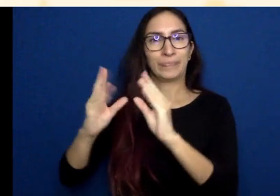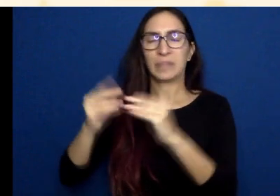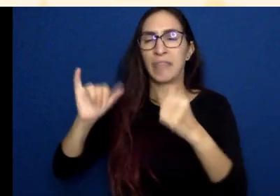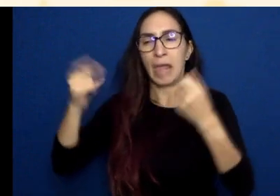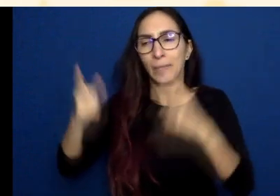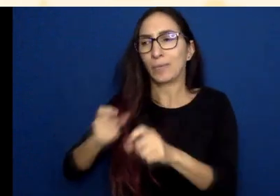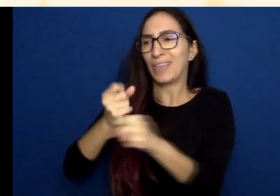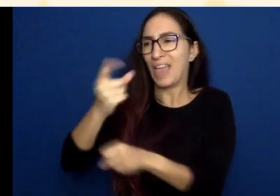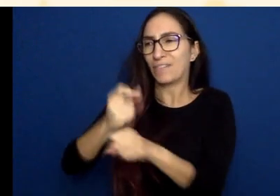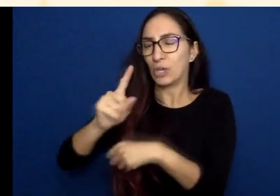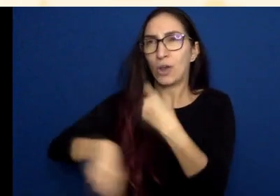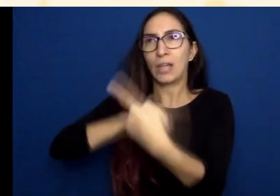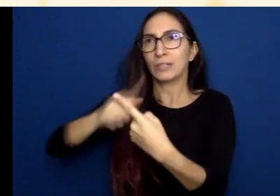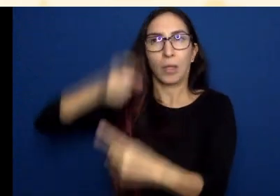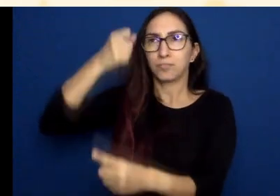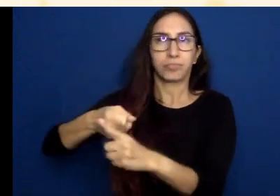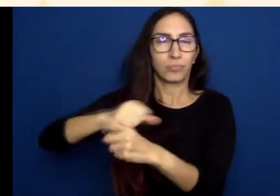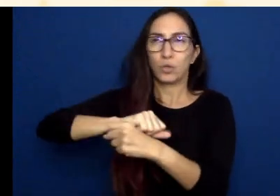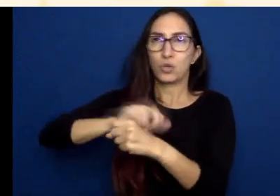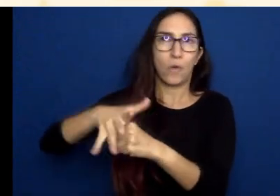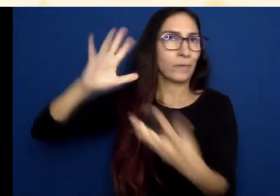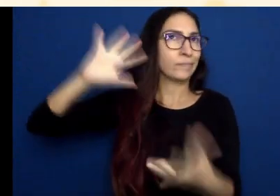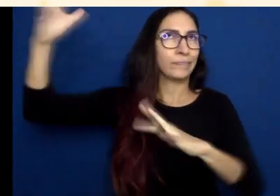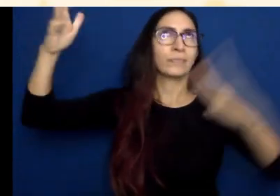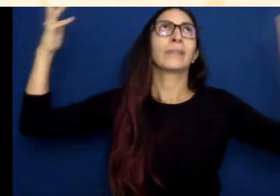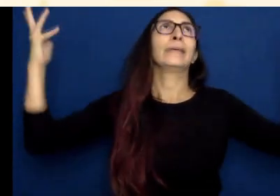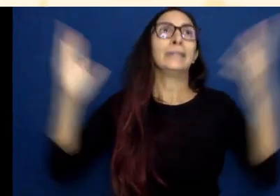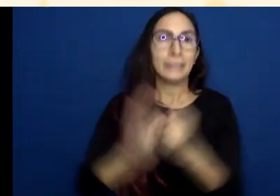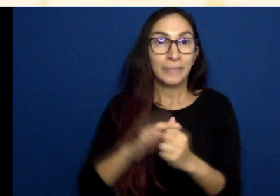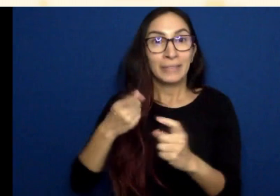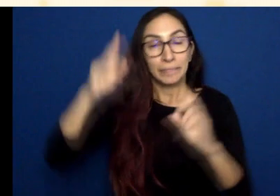Why did we develop a mobile accessibility guidelines?